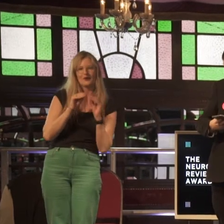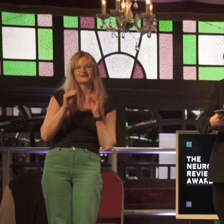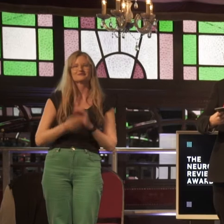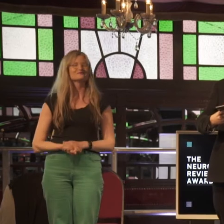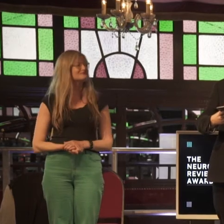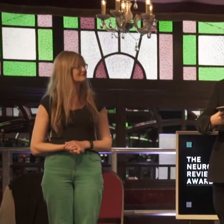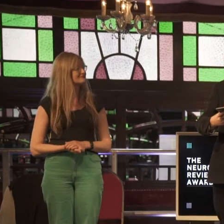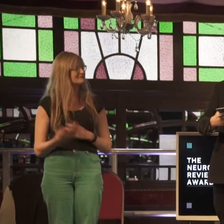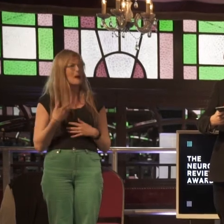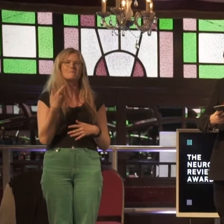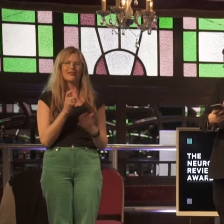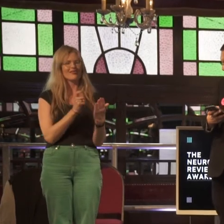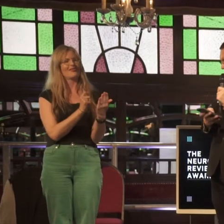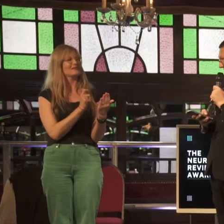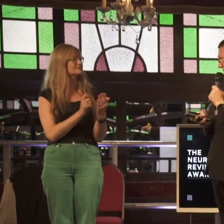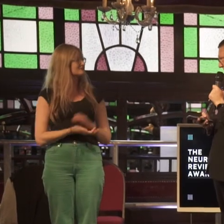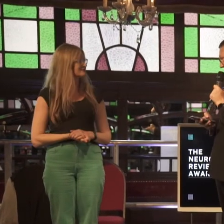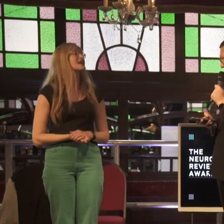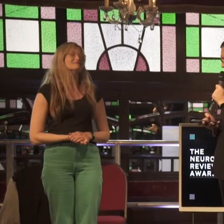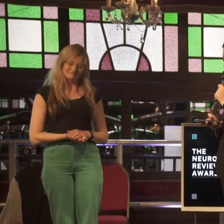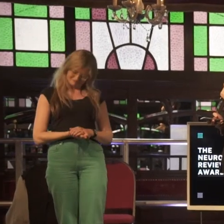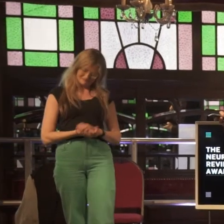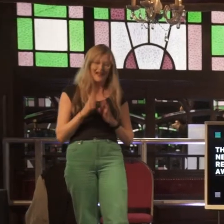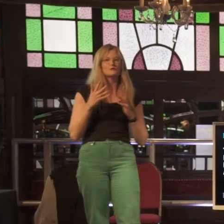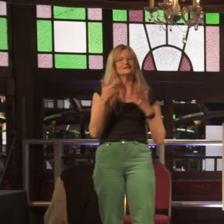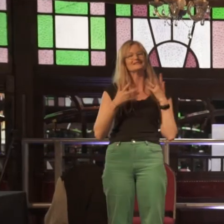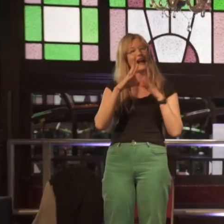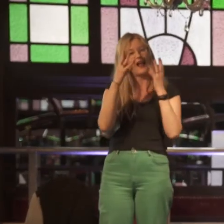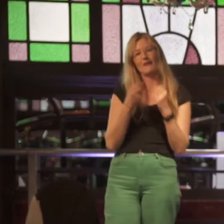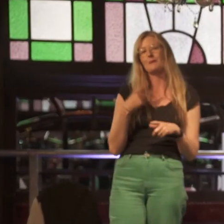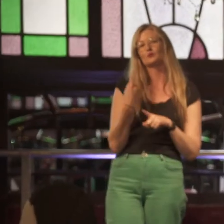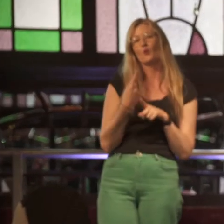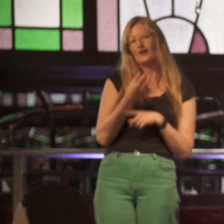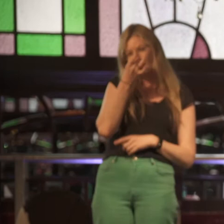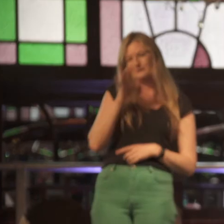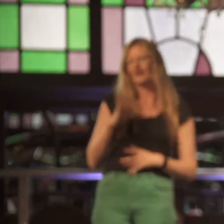I took a photograph of it actually. You have to sign all this, don't you? I'm just talking rubbish. Sorry.